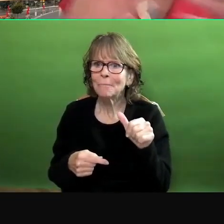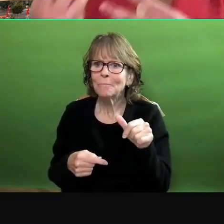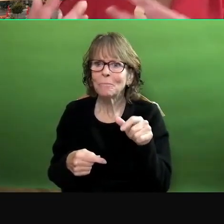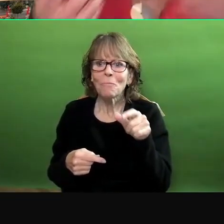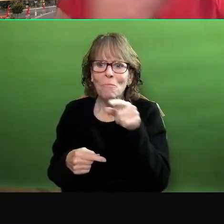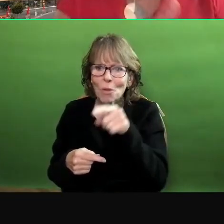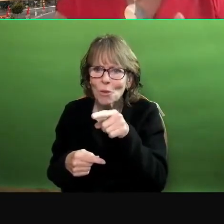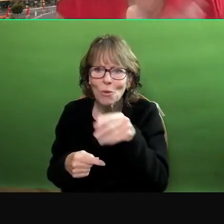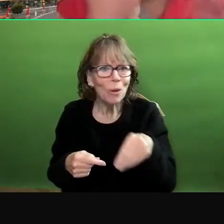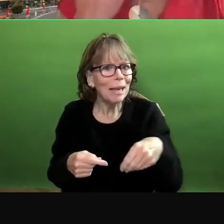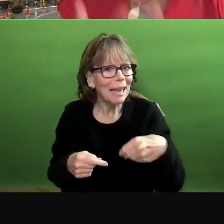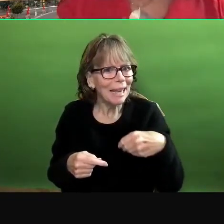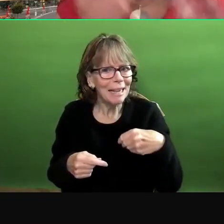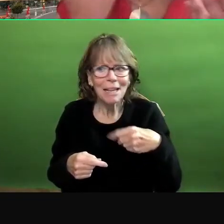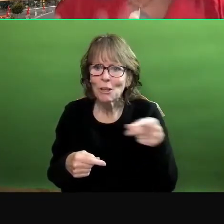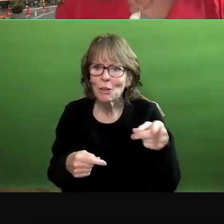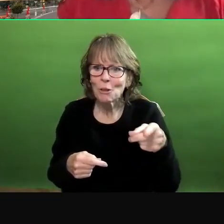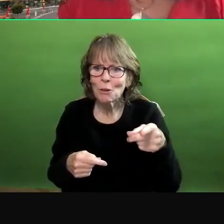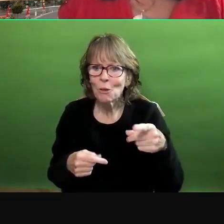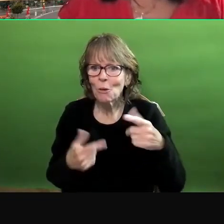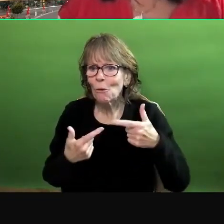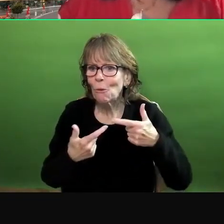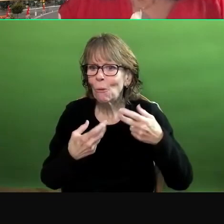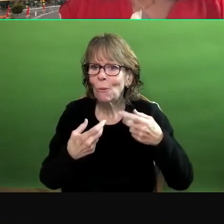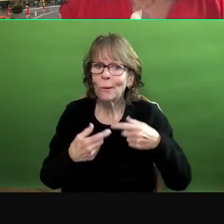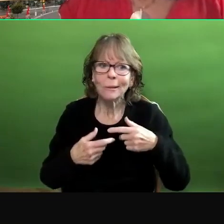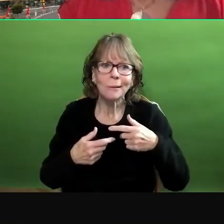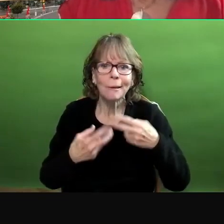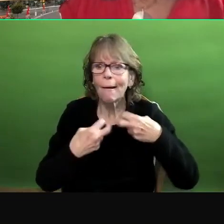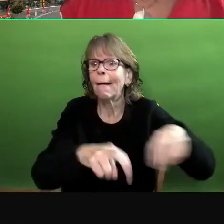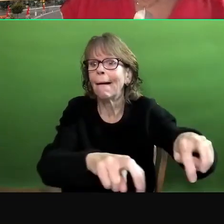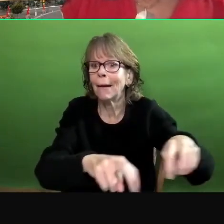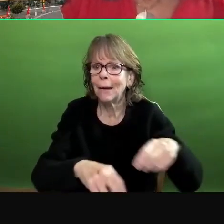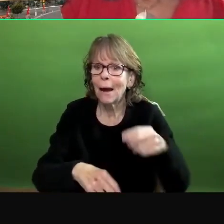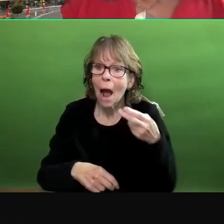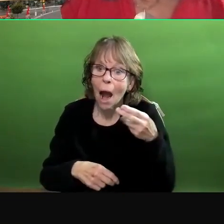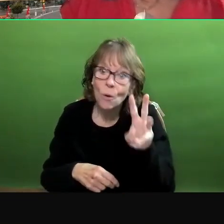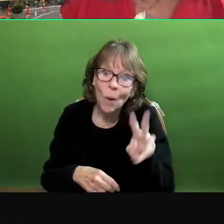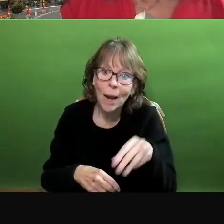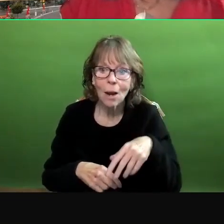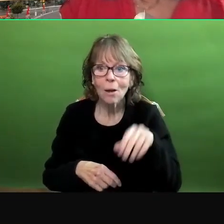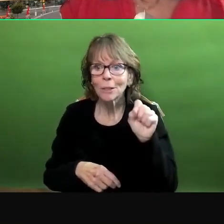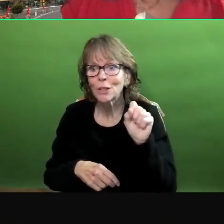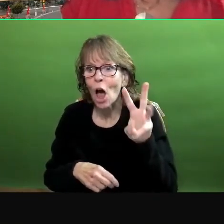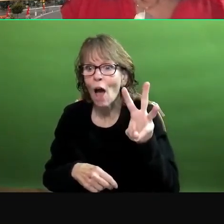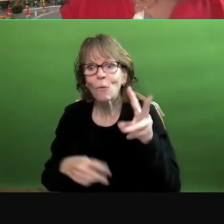the care away to a hardware or software. It actually has the potential of harm,